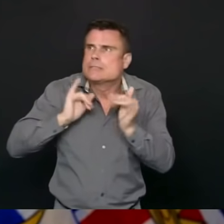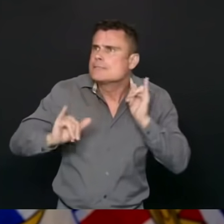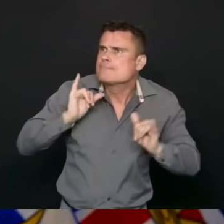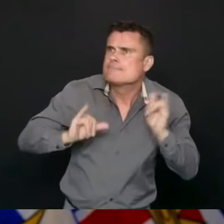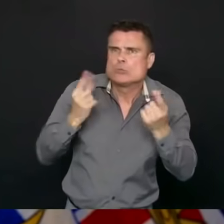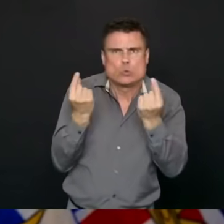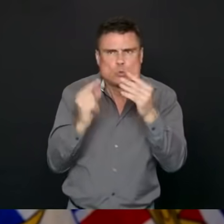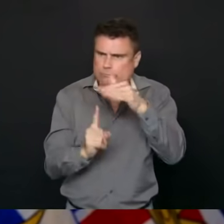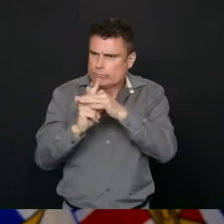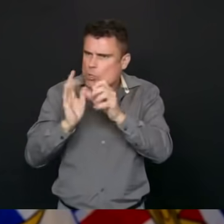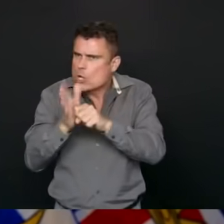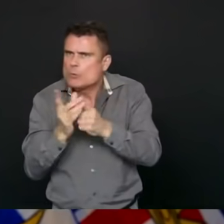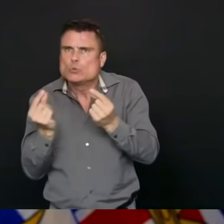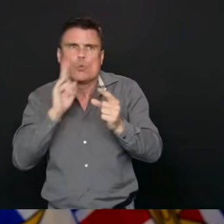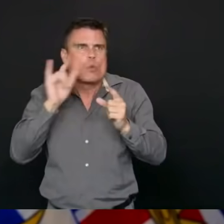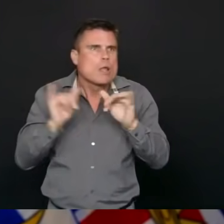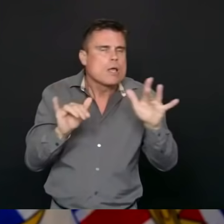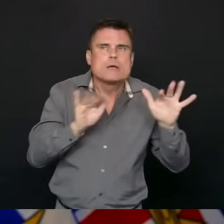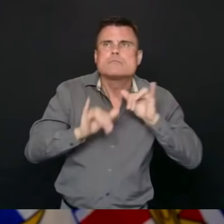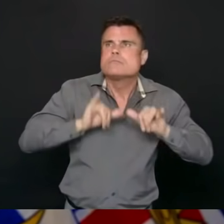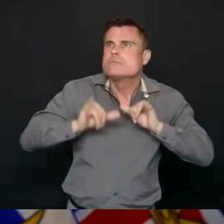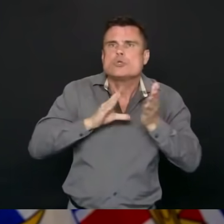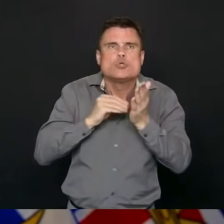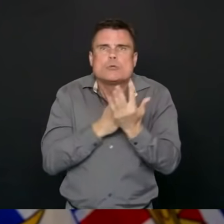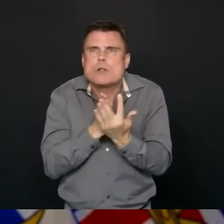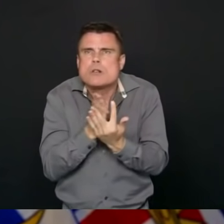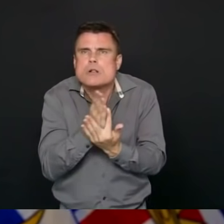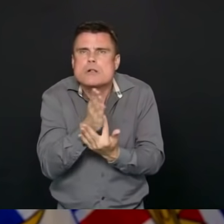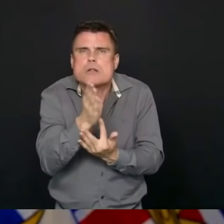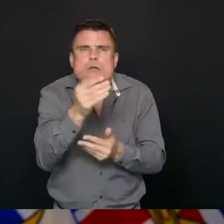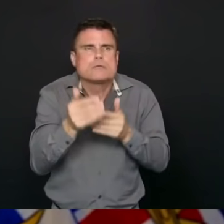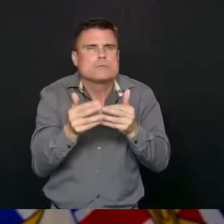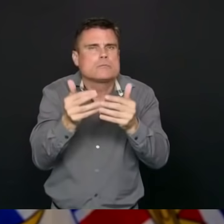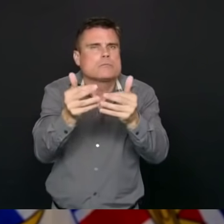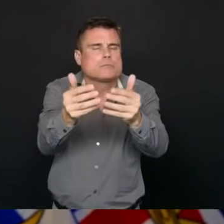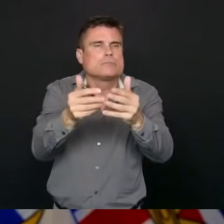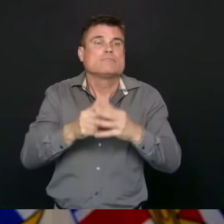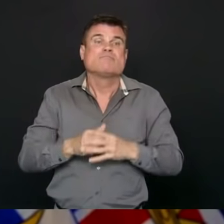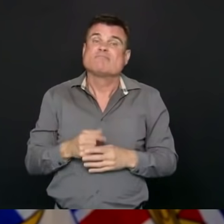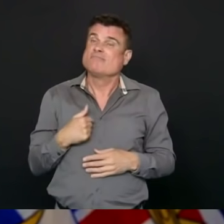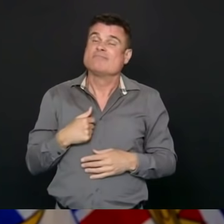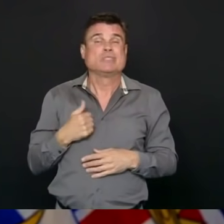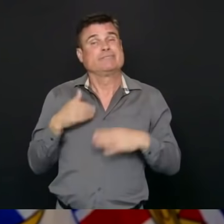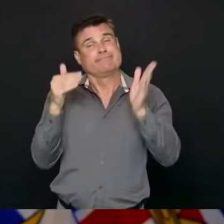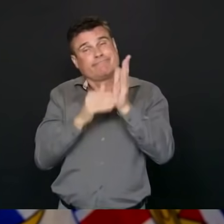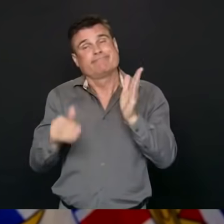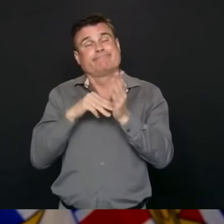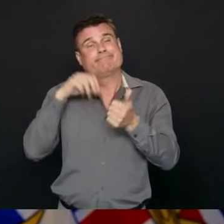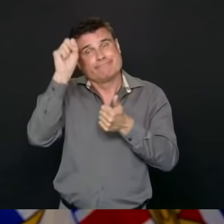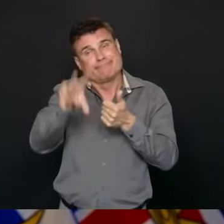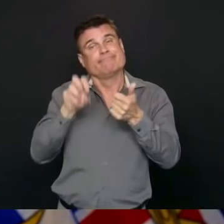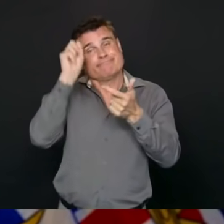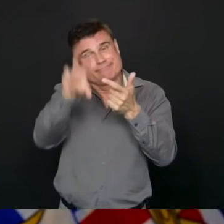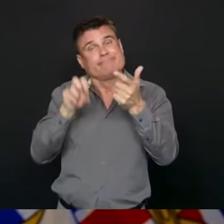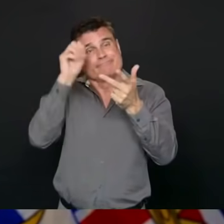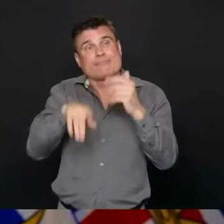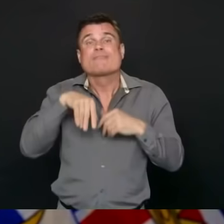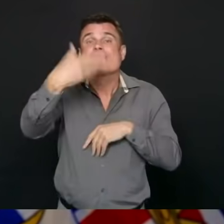prepared for what may come in the fall, and I have talked about this many times, about our concern we may have a resurgence in